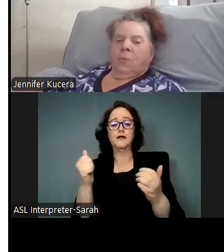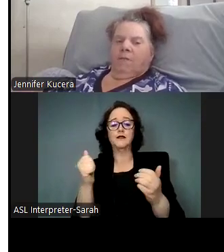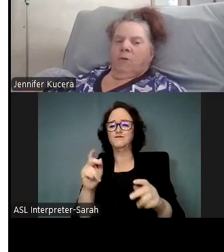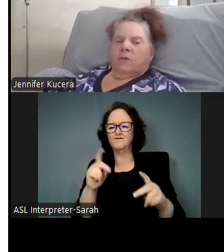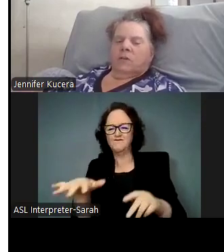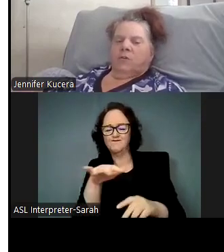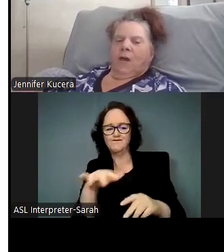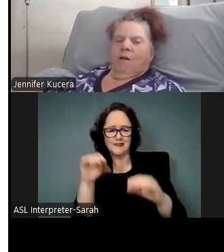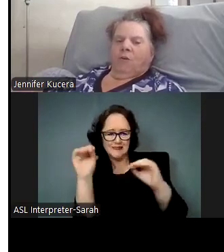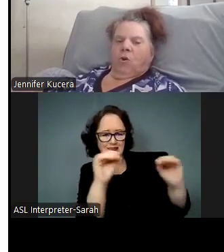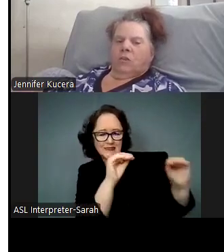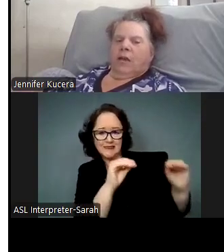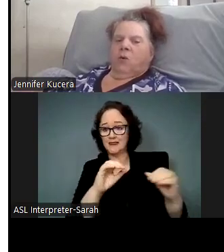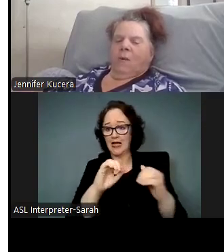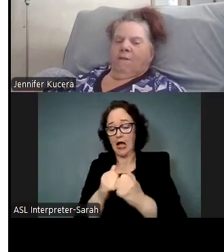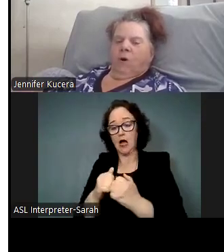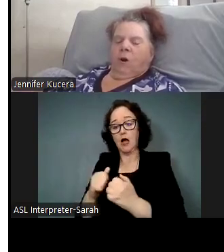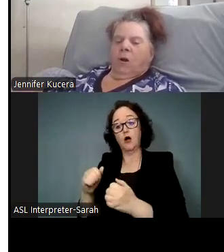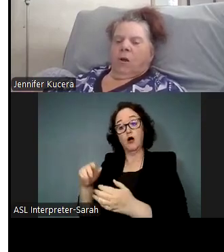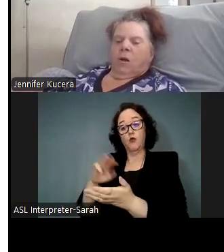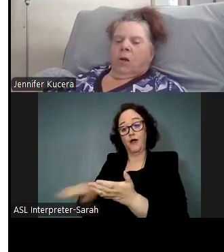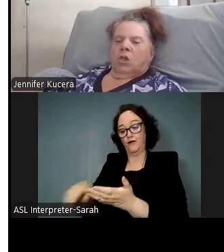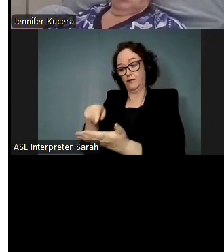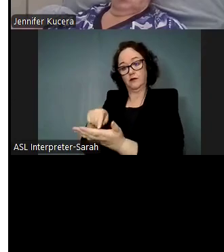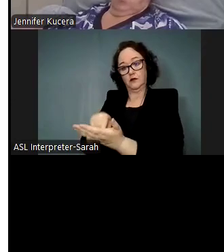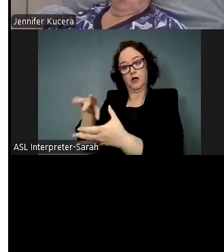waivers. And if you've ever looked at a waiver, you know